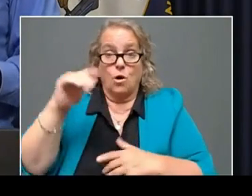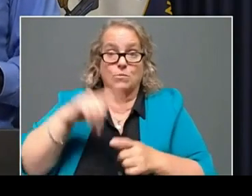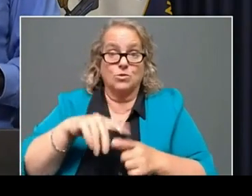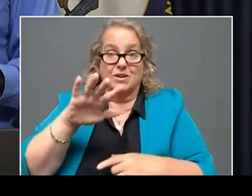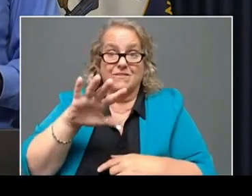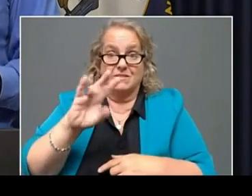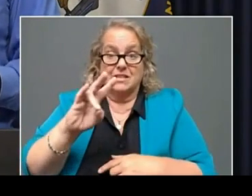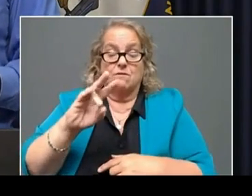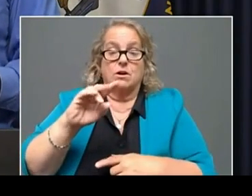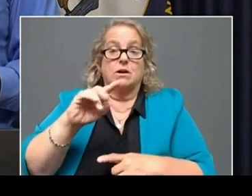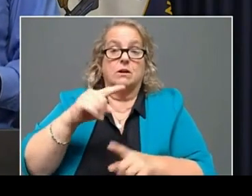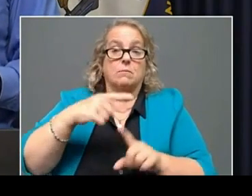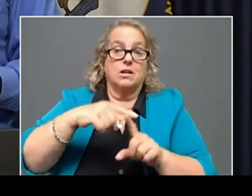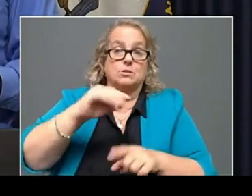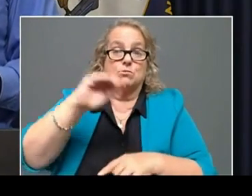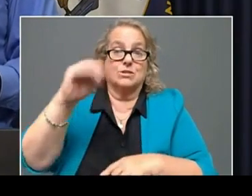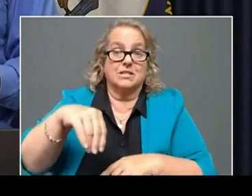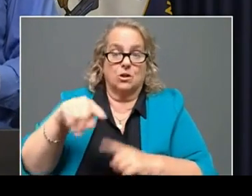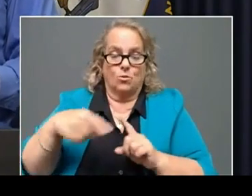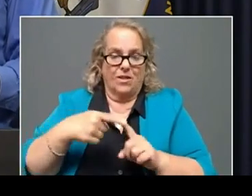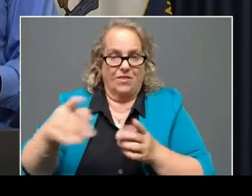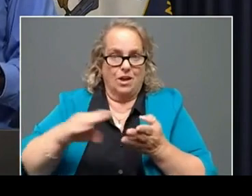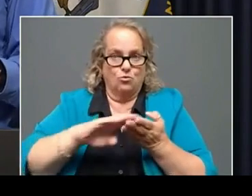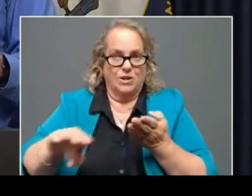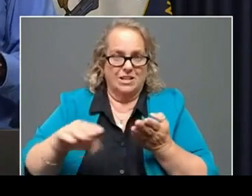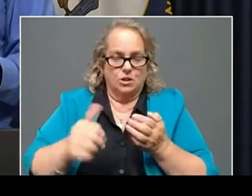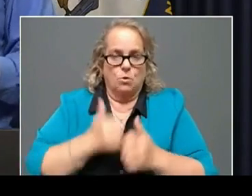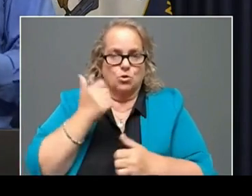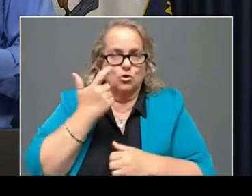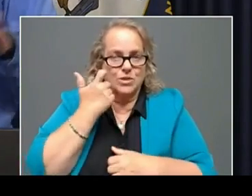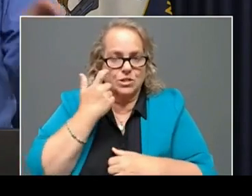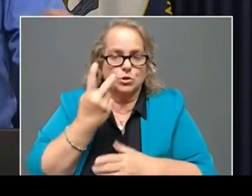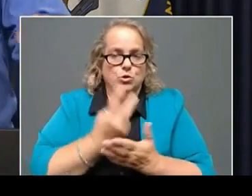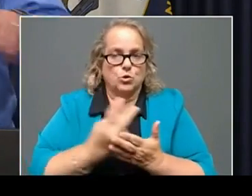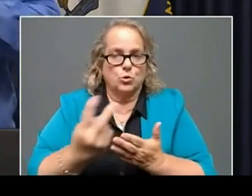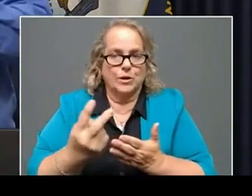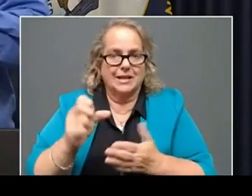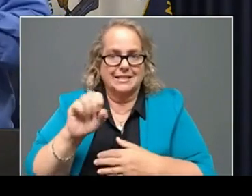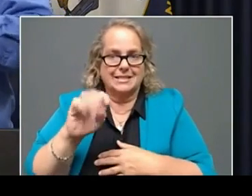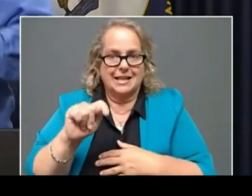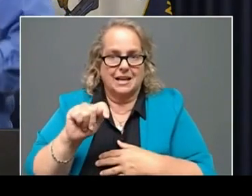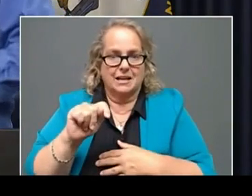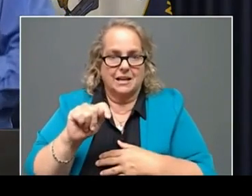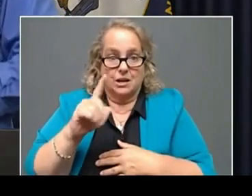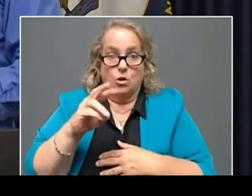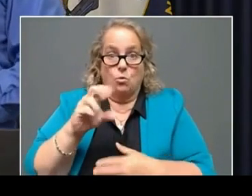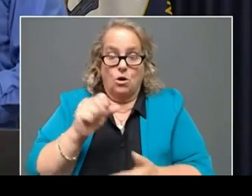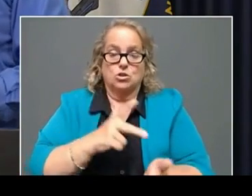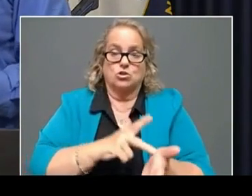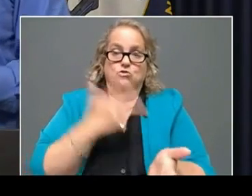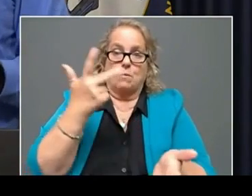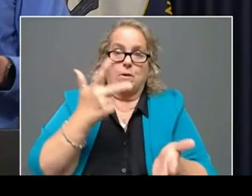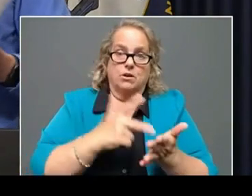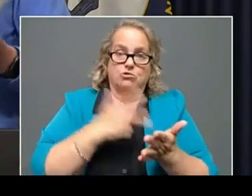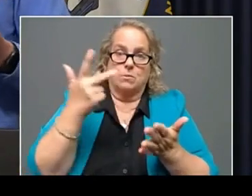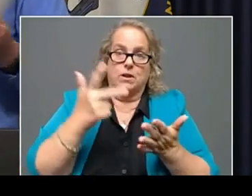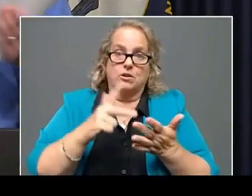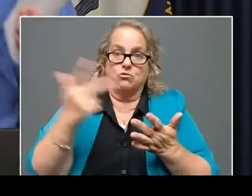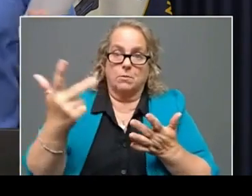when they released the most recent two week data set, which they should do shortly was tripling three weeks in a row. And in Kentucky again we're having